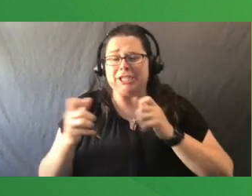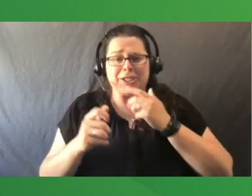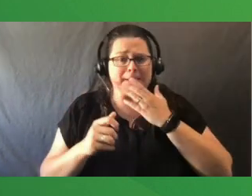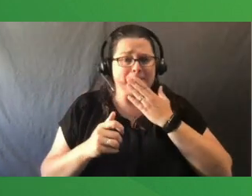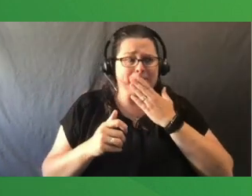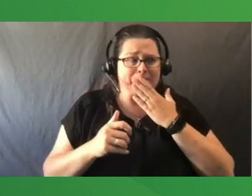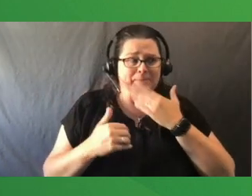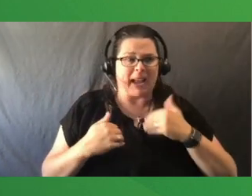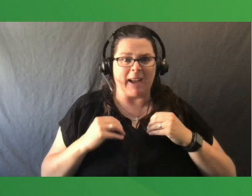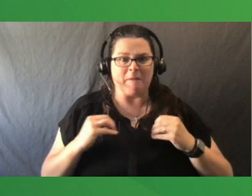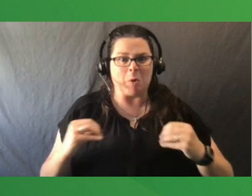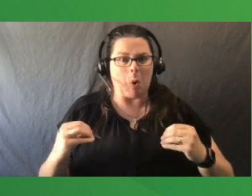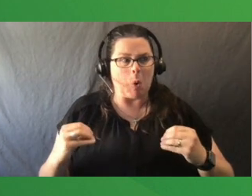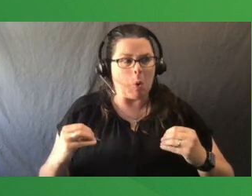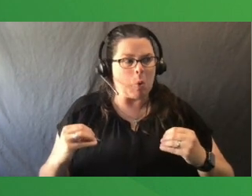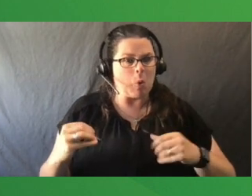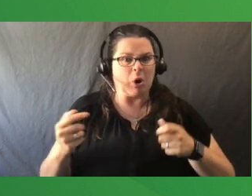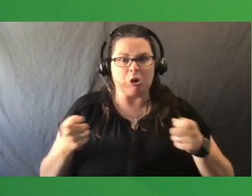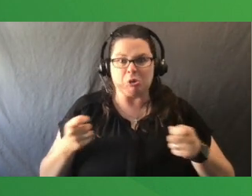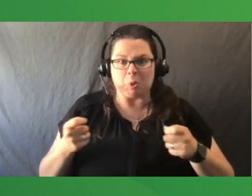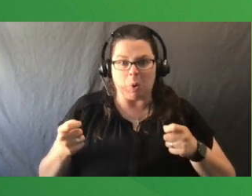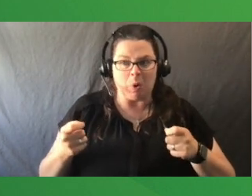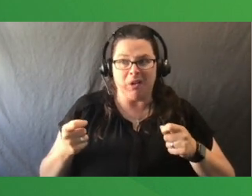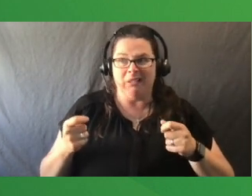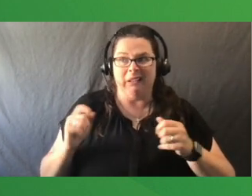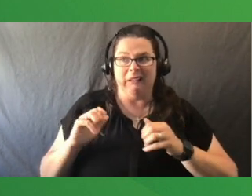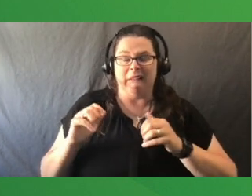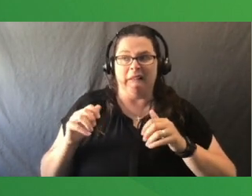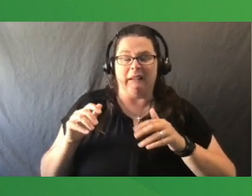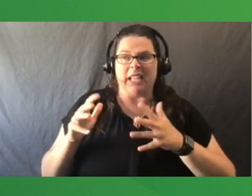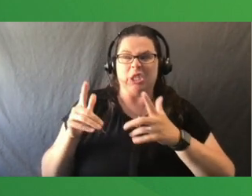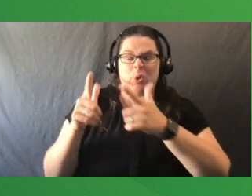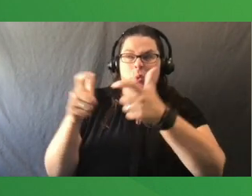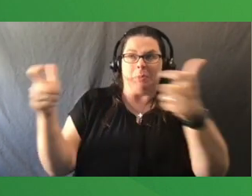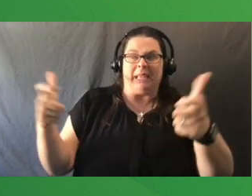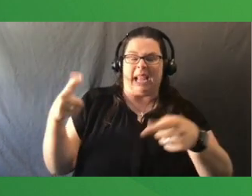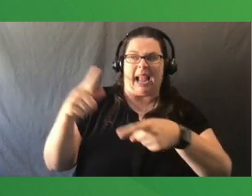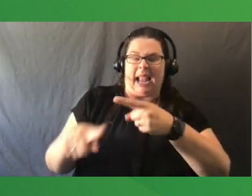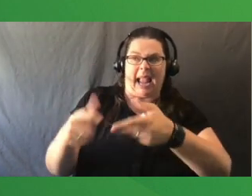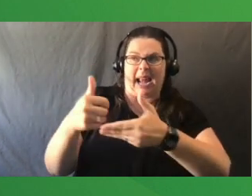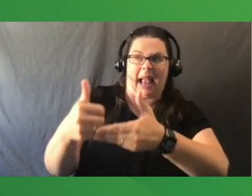or they don't have control over some of these things happening, giving them an opportunity